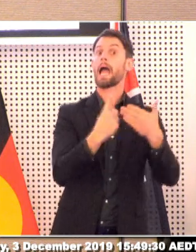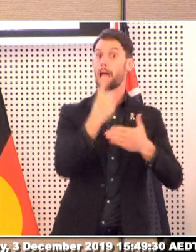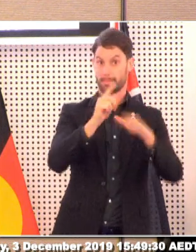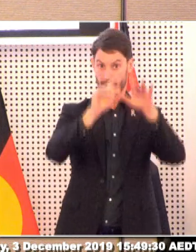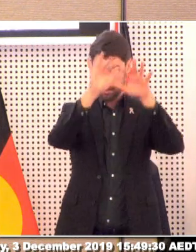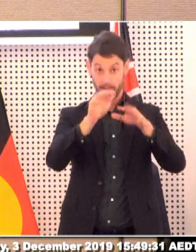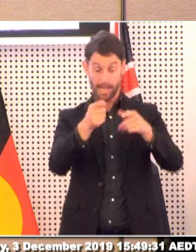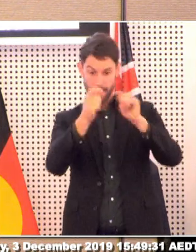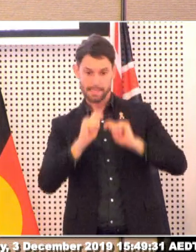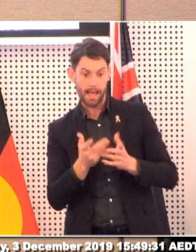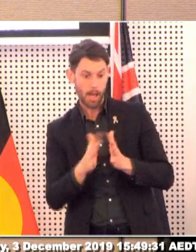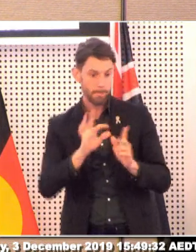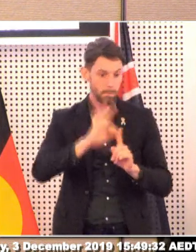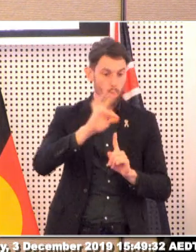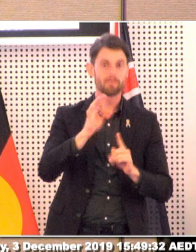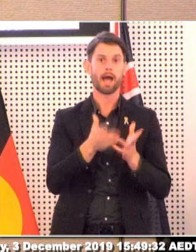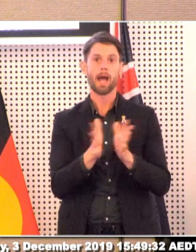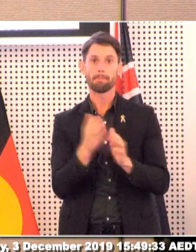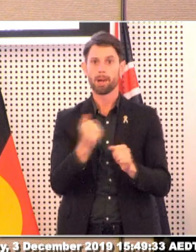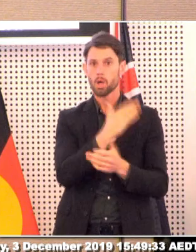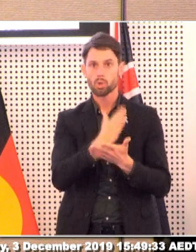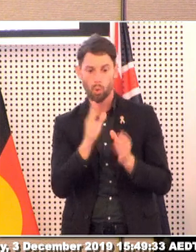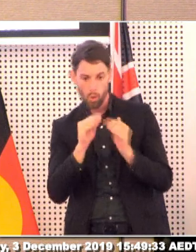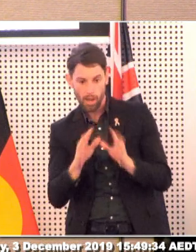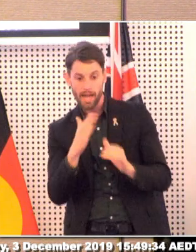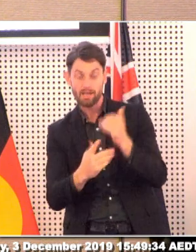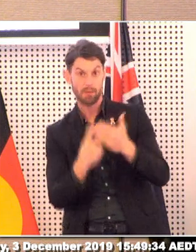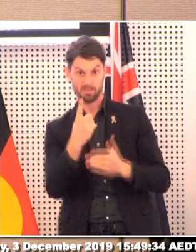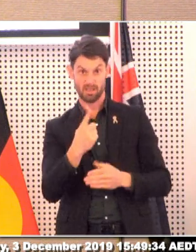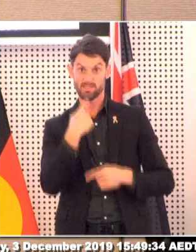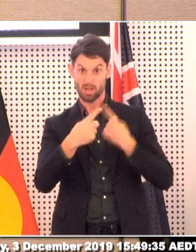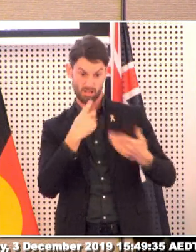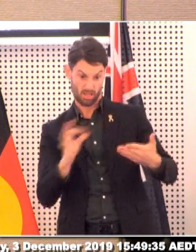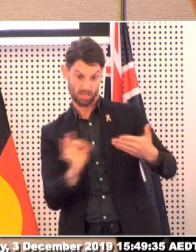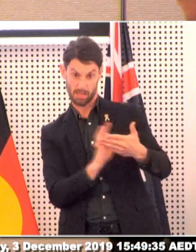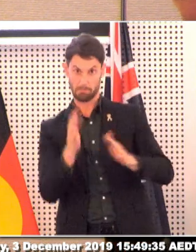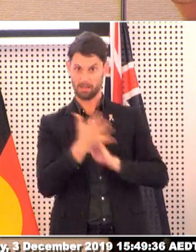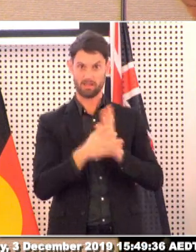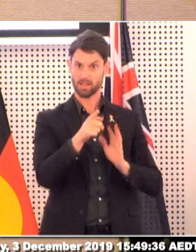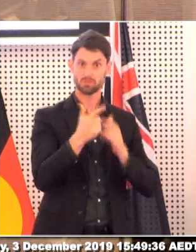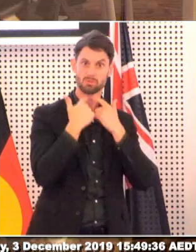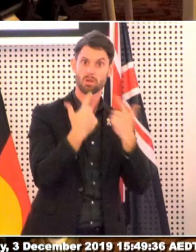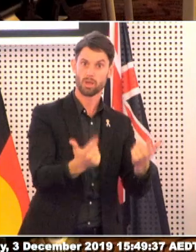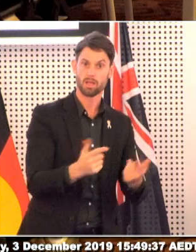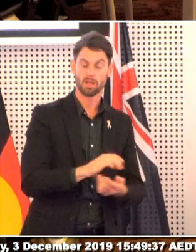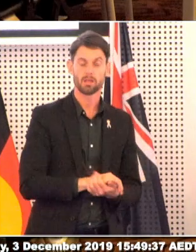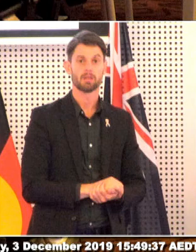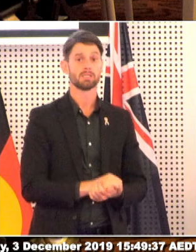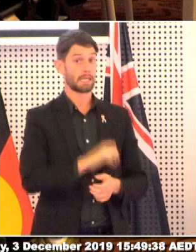So it suggests that it’s not, to me. Can I just add there, too, that my understanding is that even the